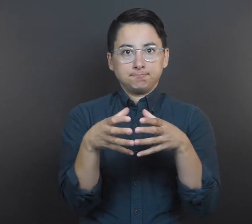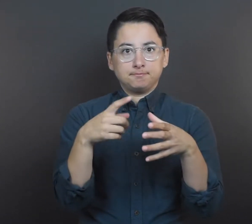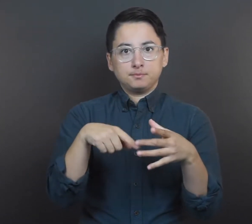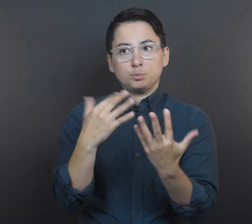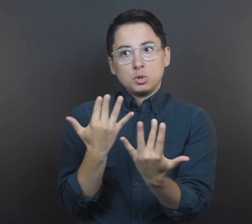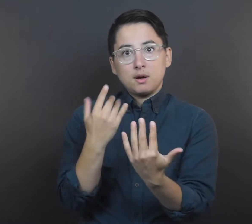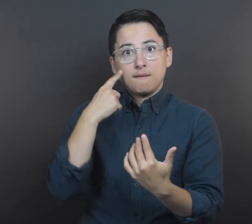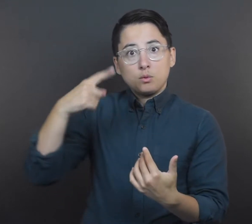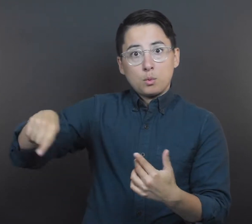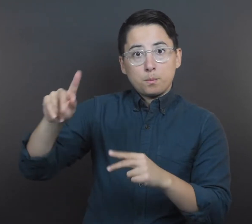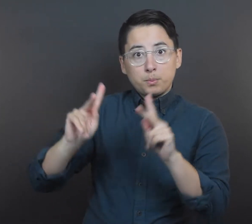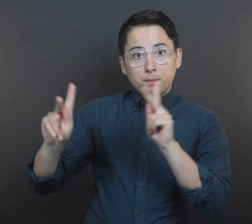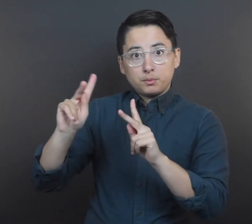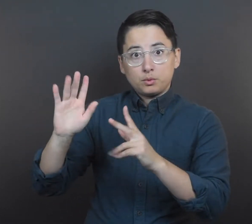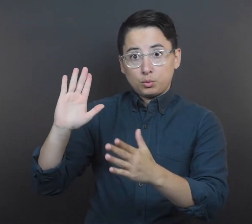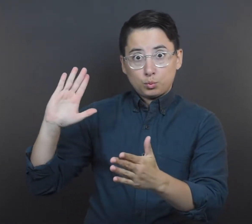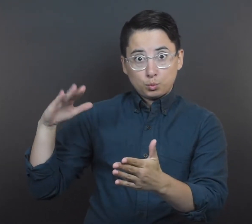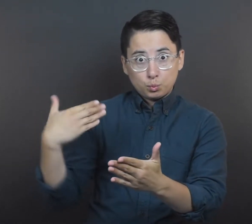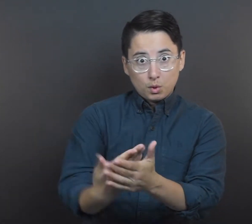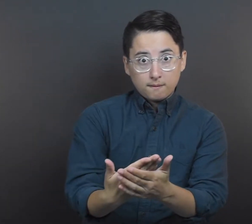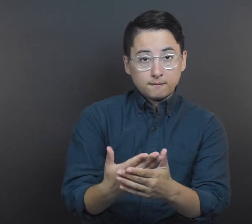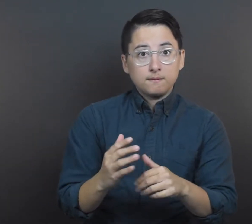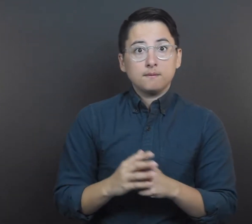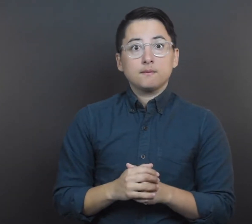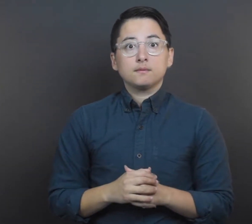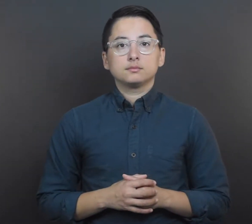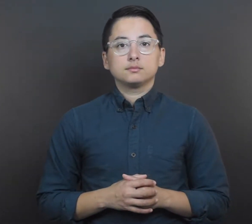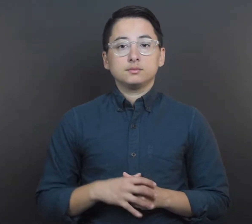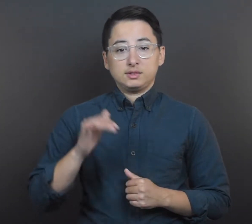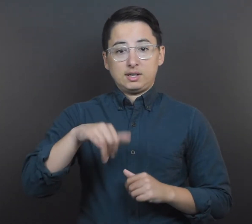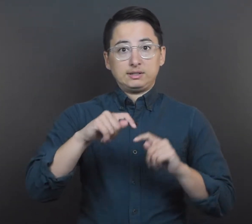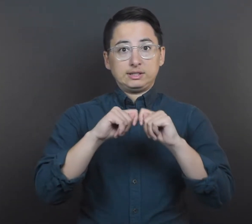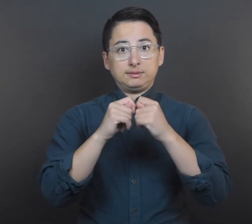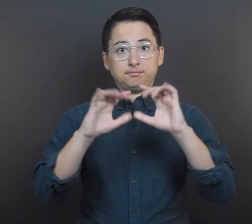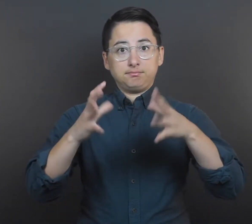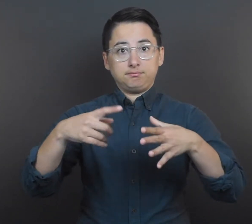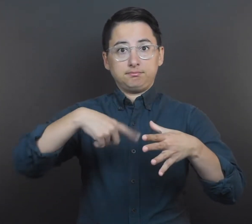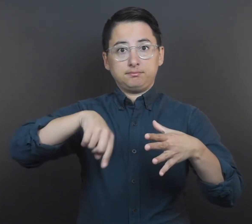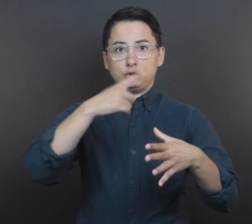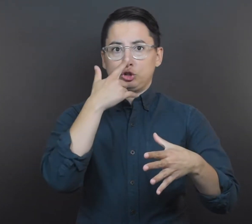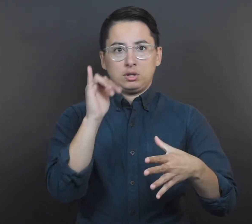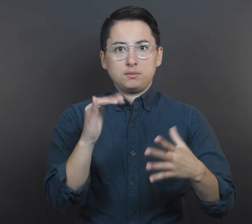A mixture of a squad awaits these expats upon arrival.